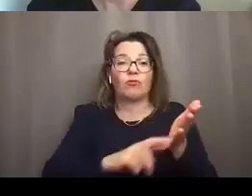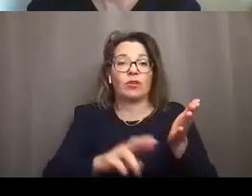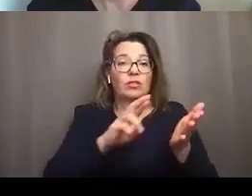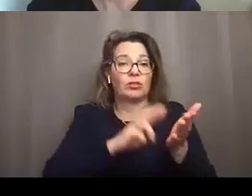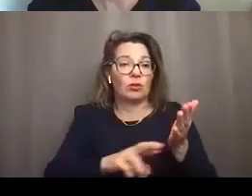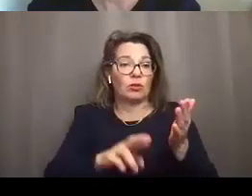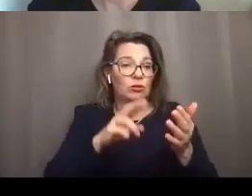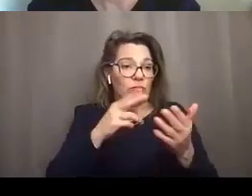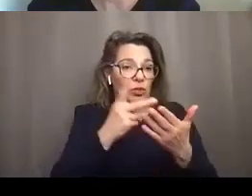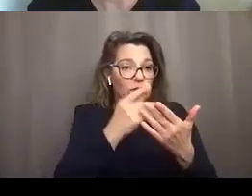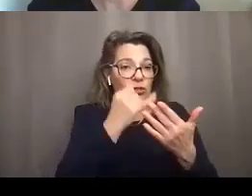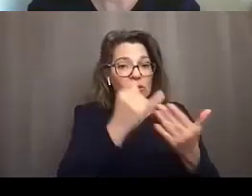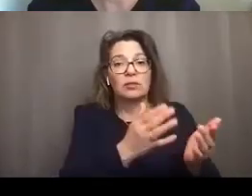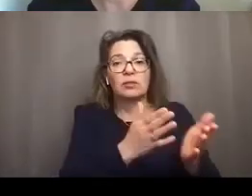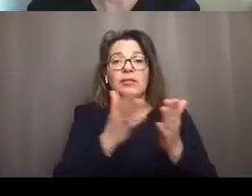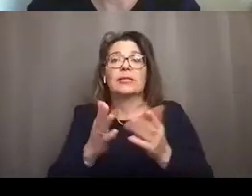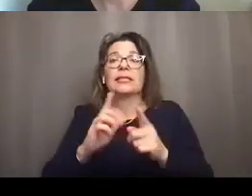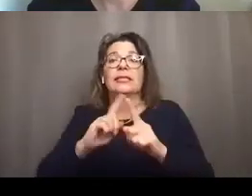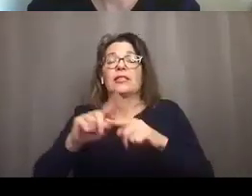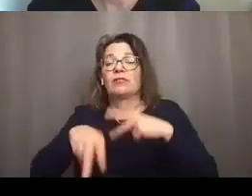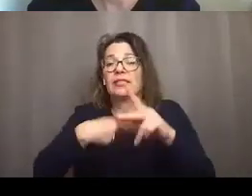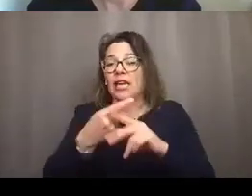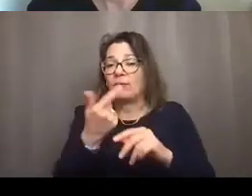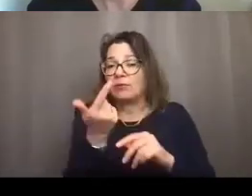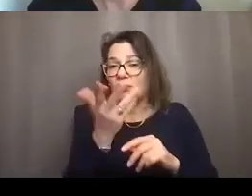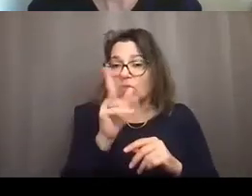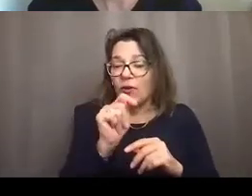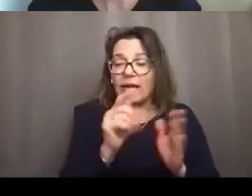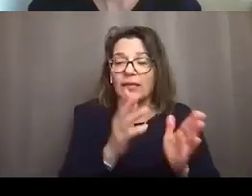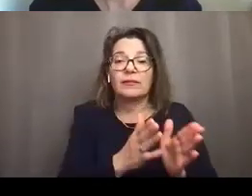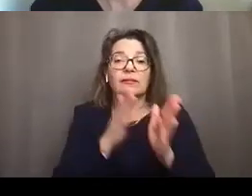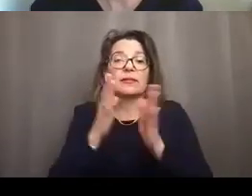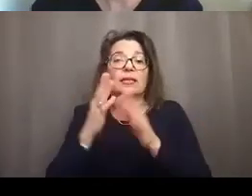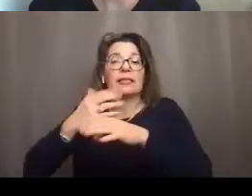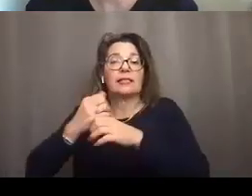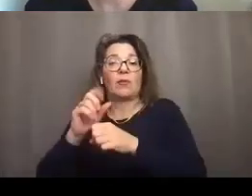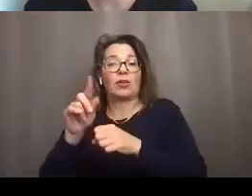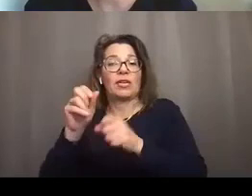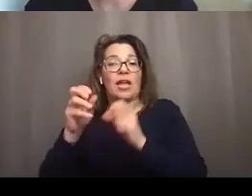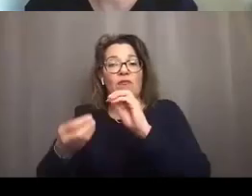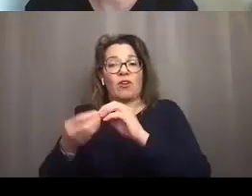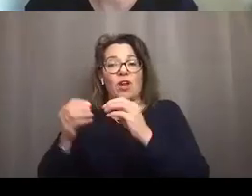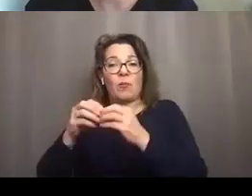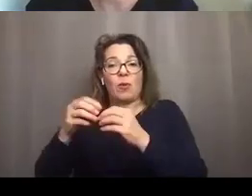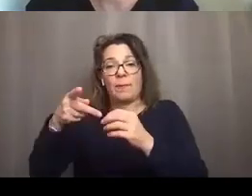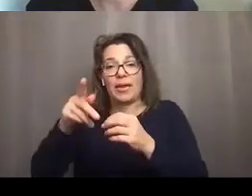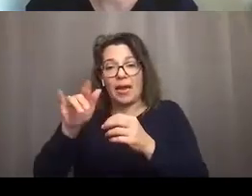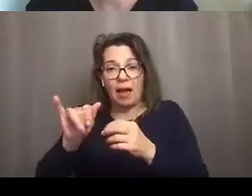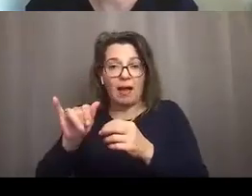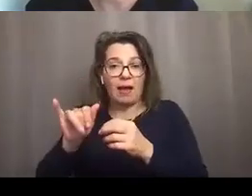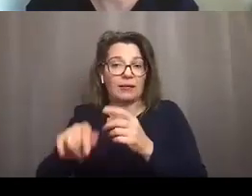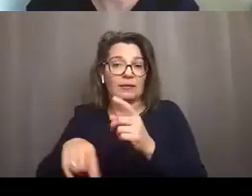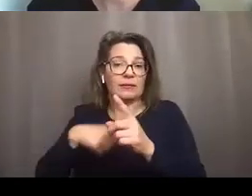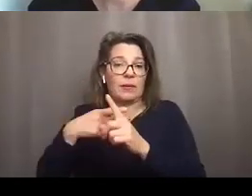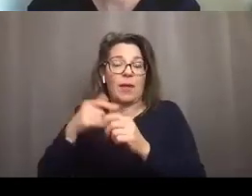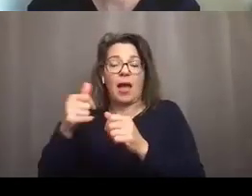to success rates for different types of grants to summary data for the number of PIs by race, ethnicity, and disability.